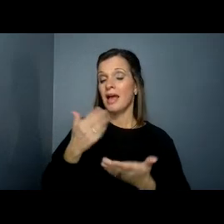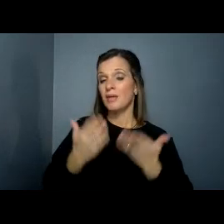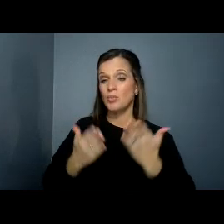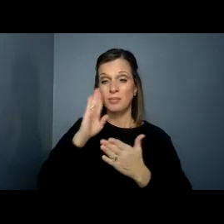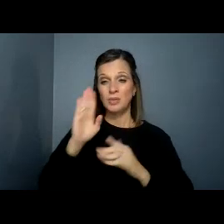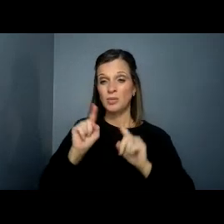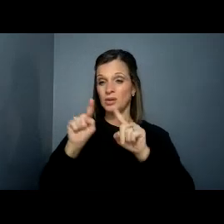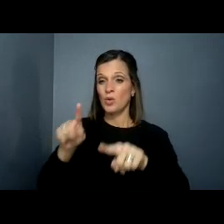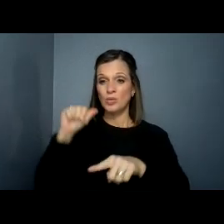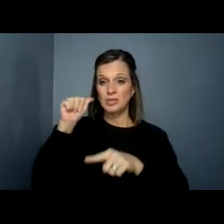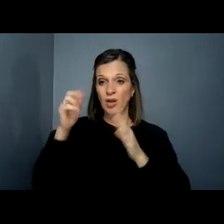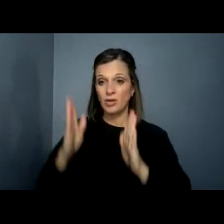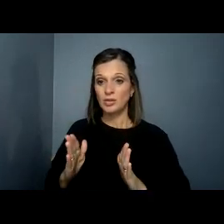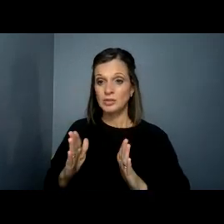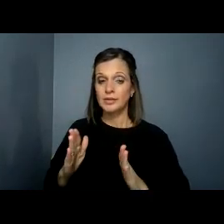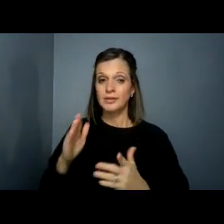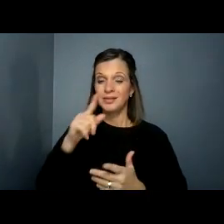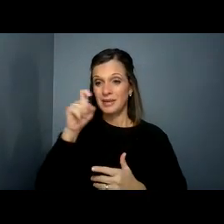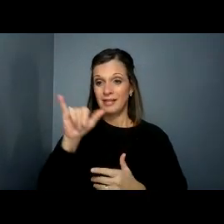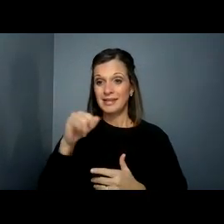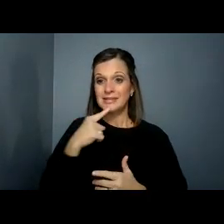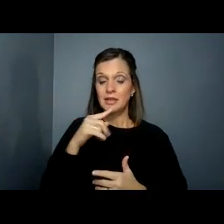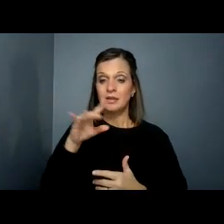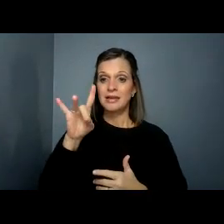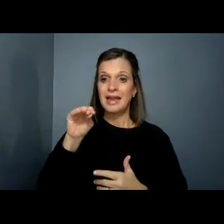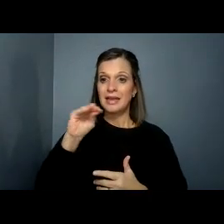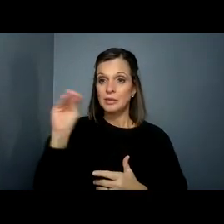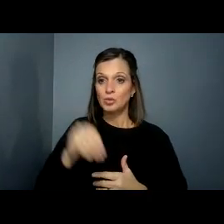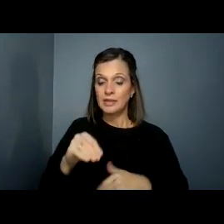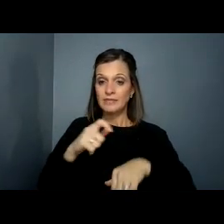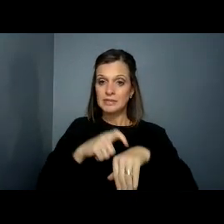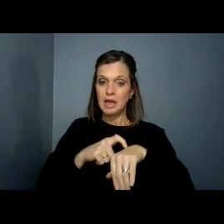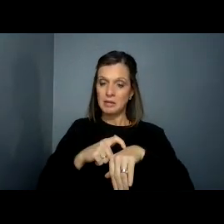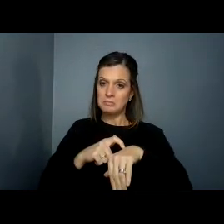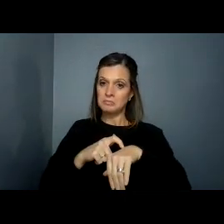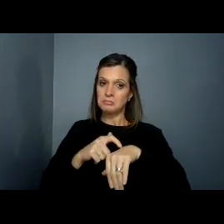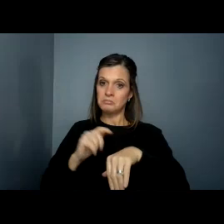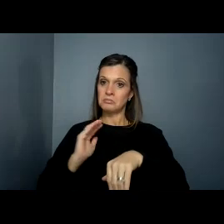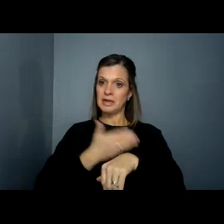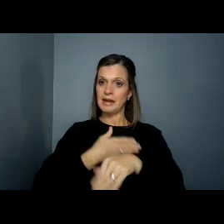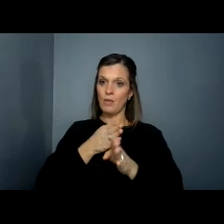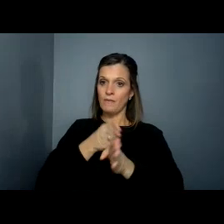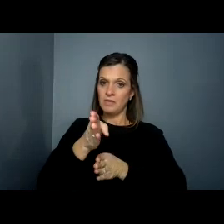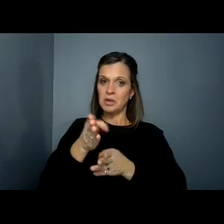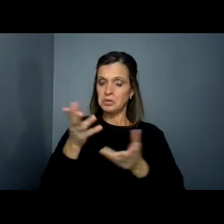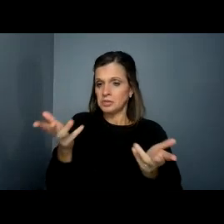80% of the time, it's are in our realm, 80%. So it just would be easier to do that too.